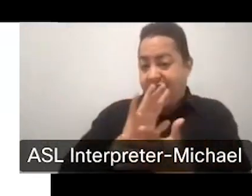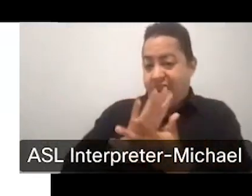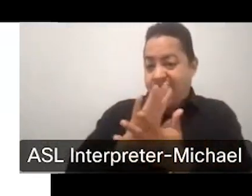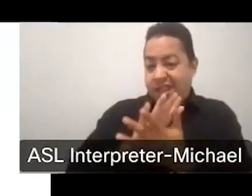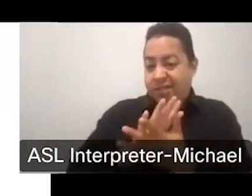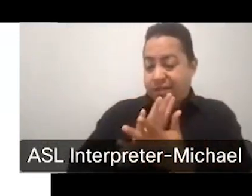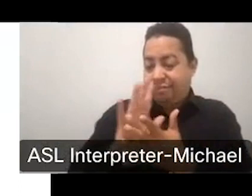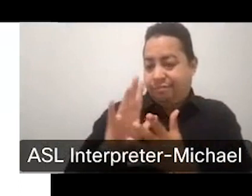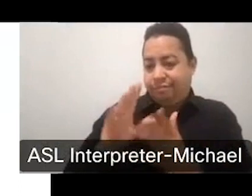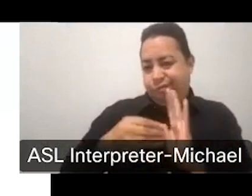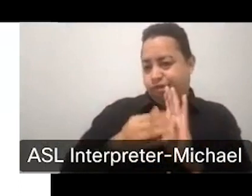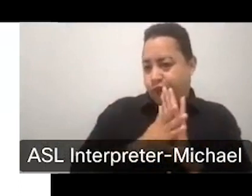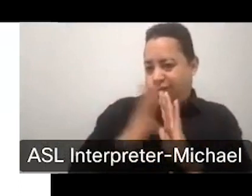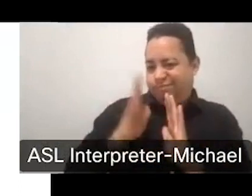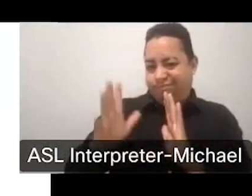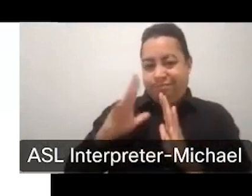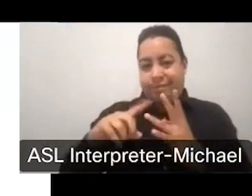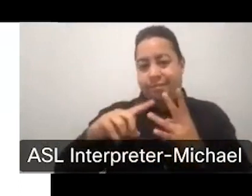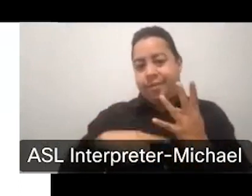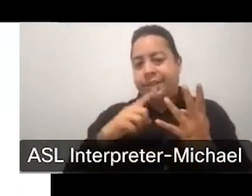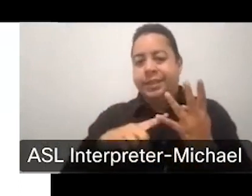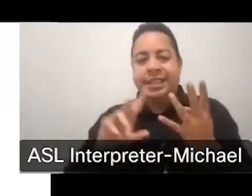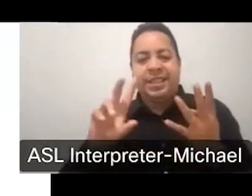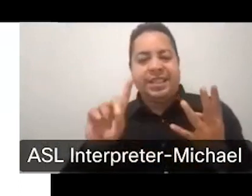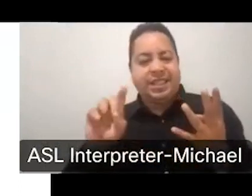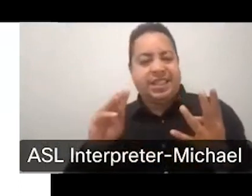Please note that sharing demographic information is optional.